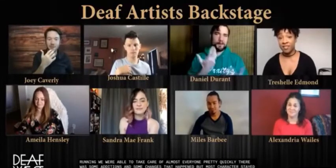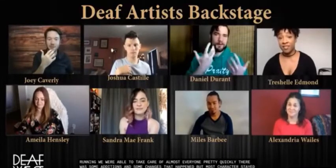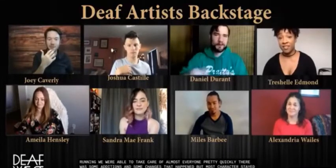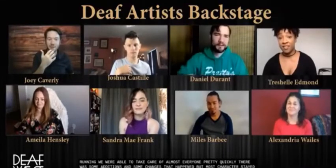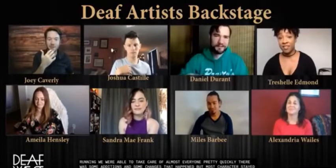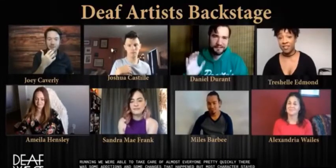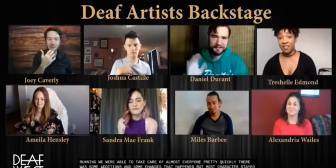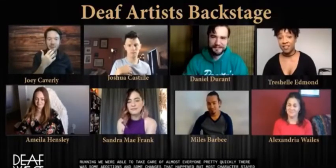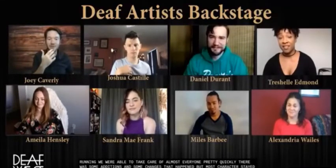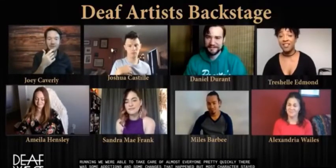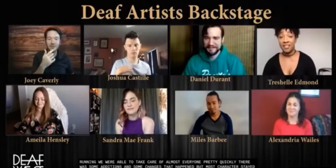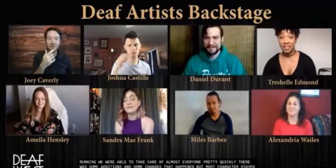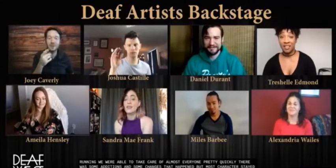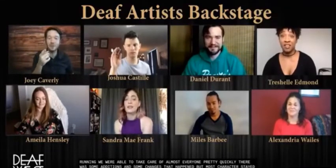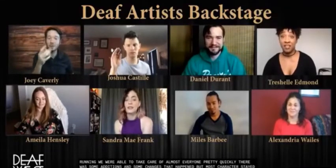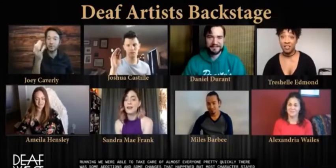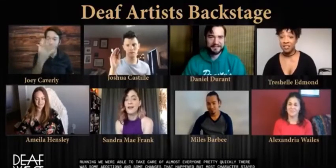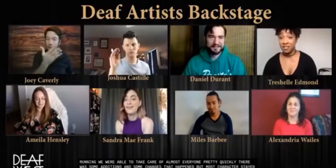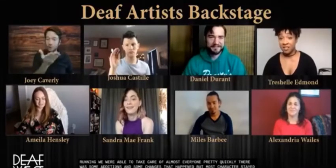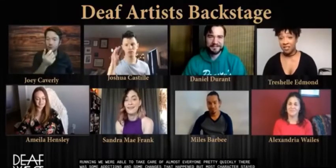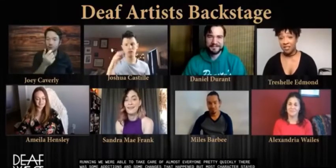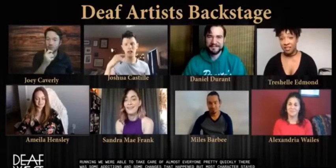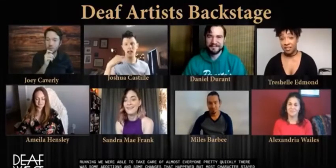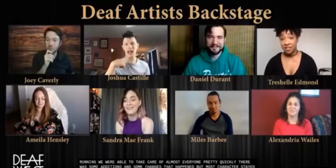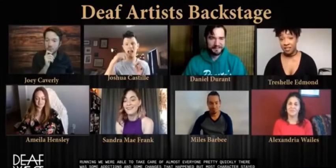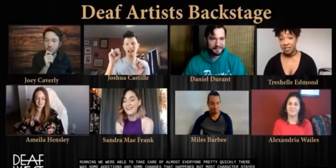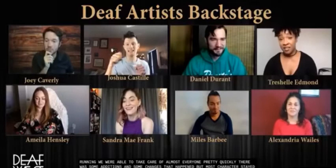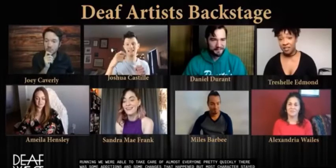(?): And that's not normal. We made it work Joey: Josh.